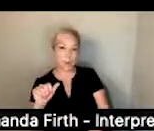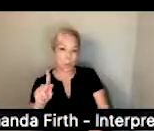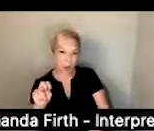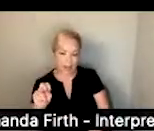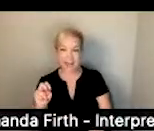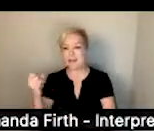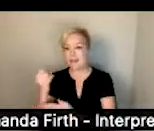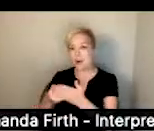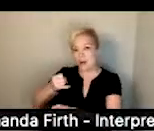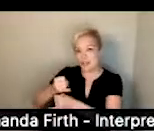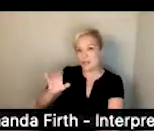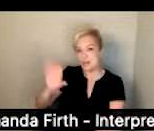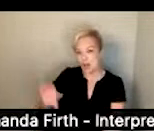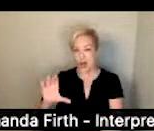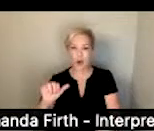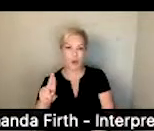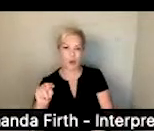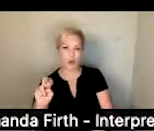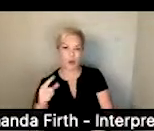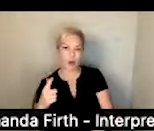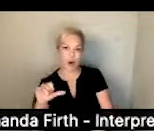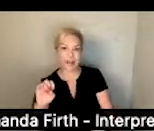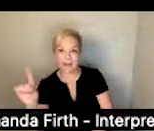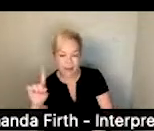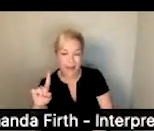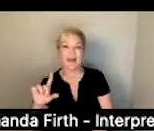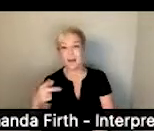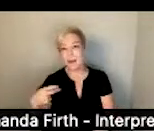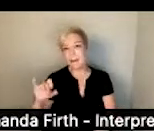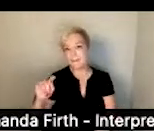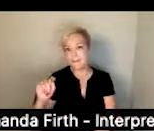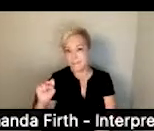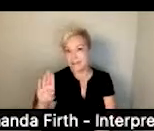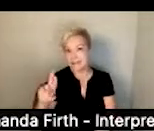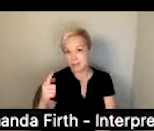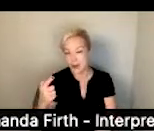the Carnegie Museums in Phil- in Pittsburgh, the Museum of Fine Arts Boston, the Portland